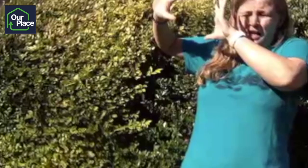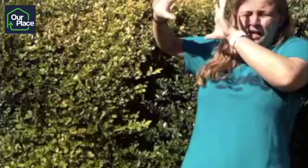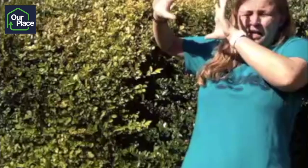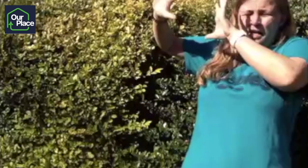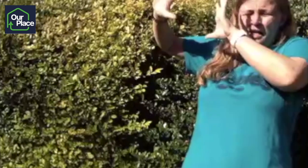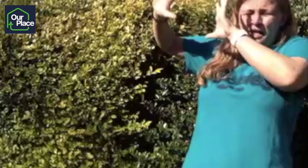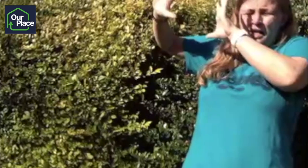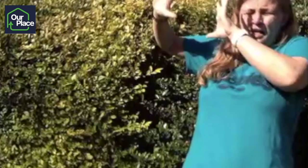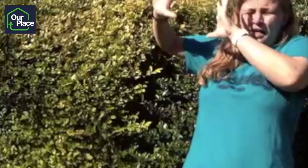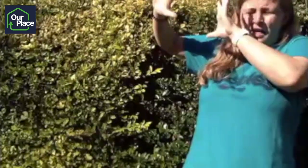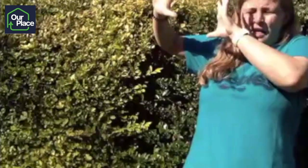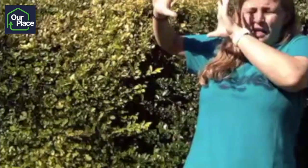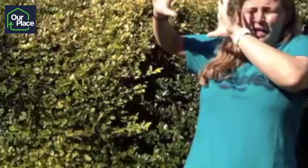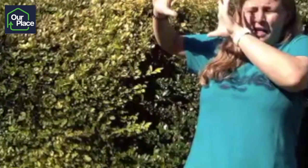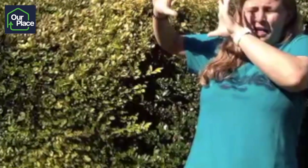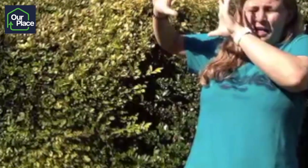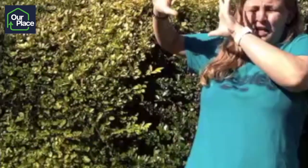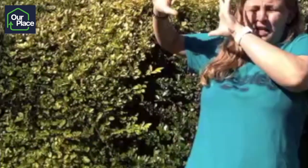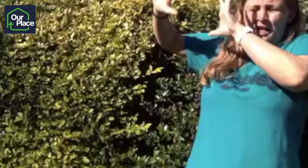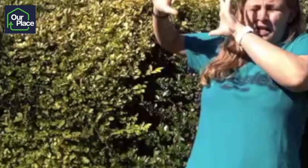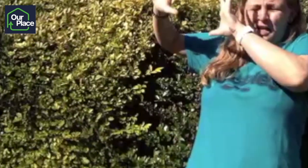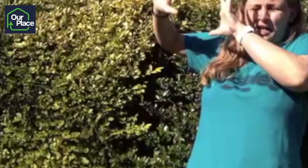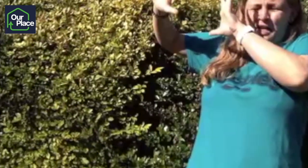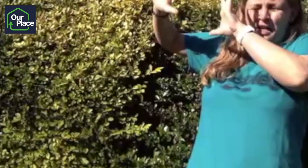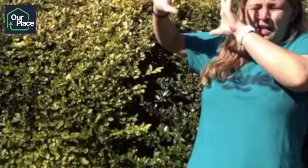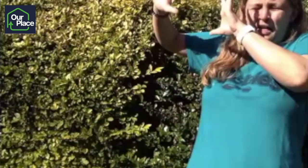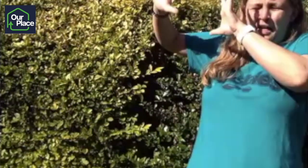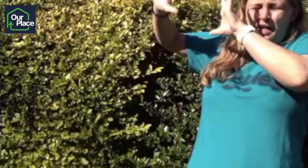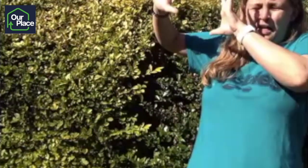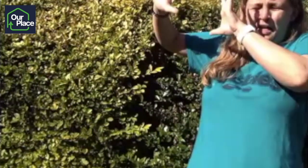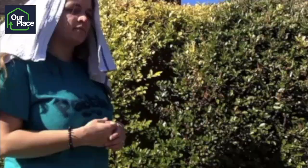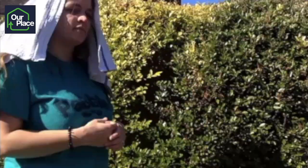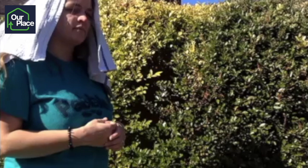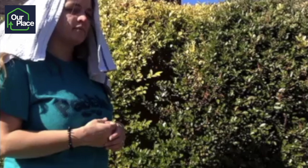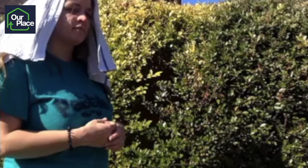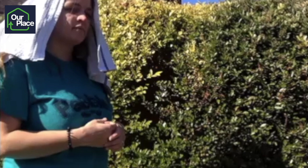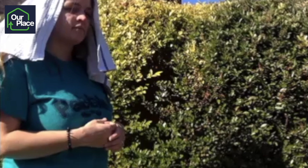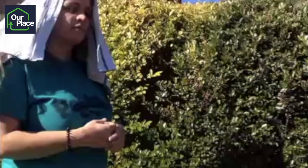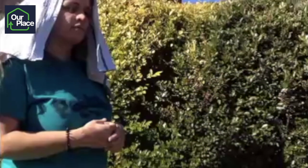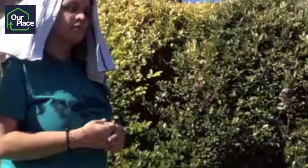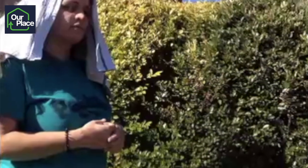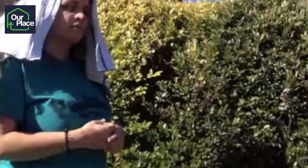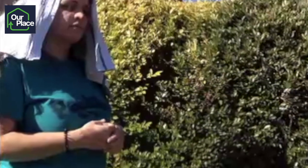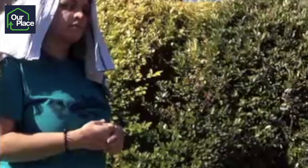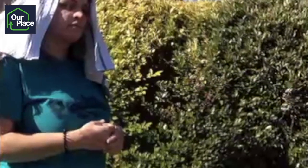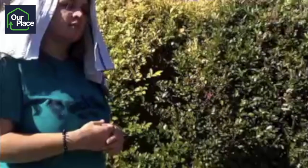someone had to lead him by the hand into the city Jesus found his friend and